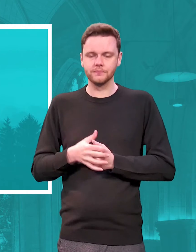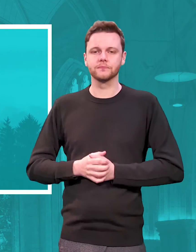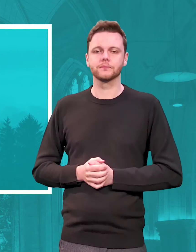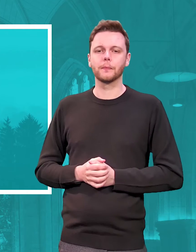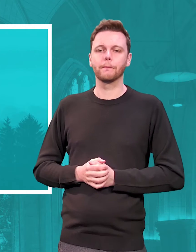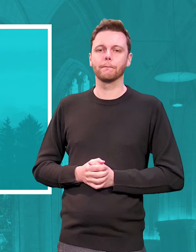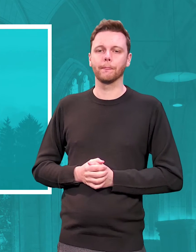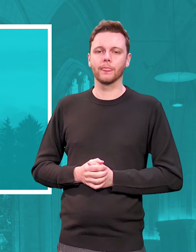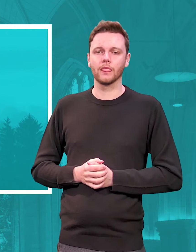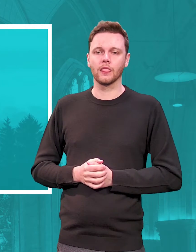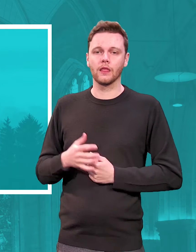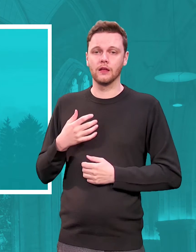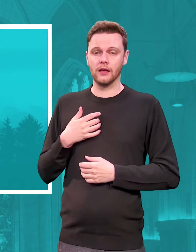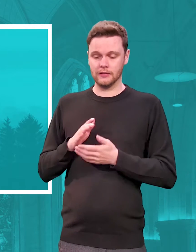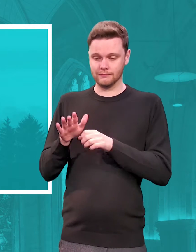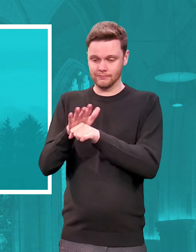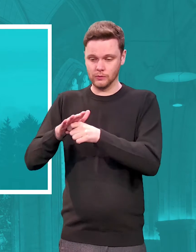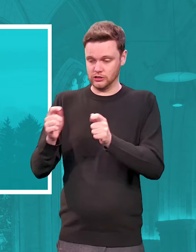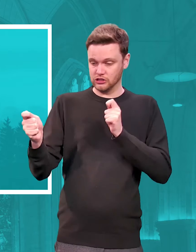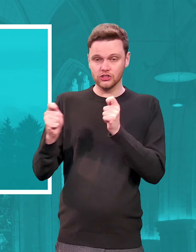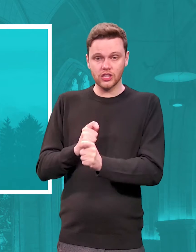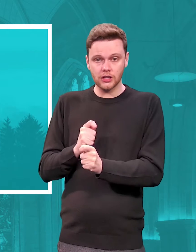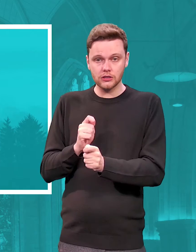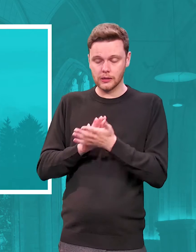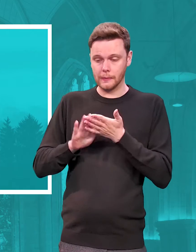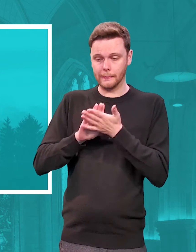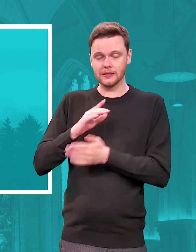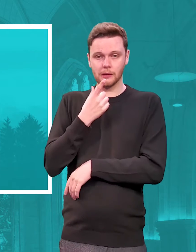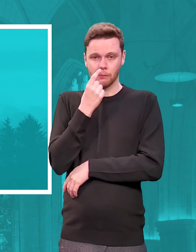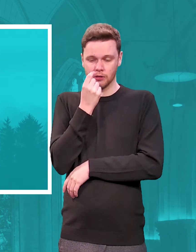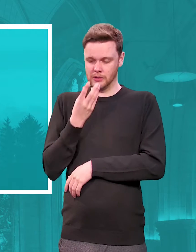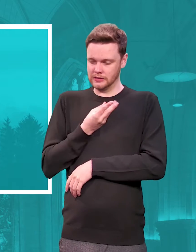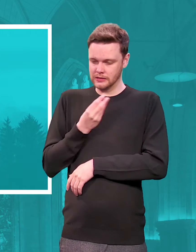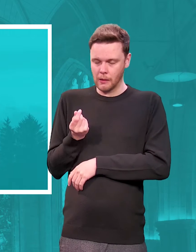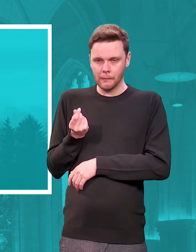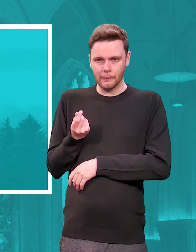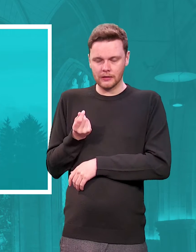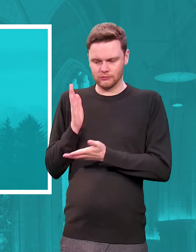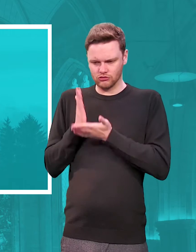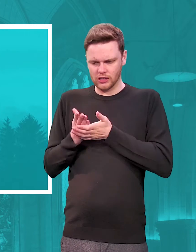If significant changes in circumstances occur we may consider whether some reorganisation of a trust is appropriate.